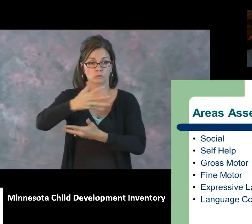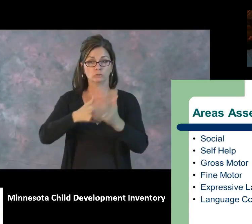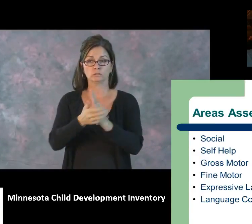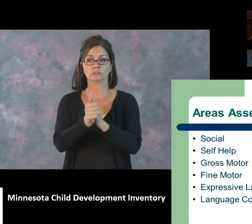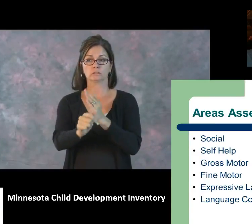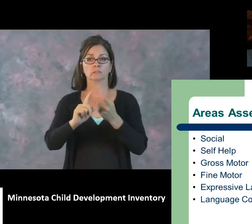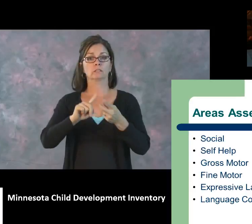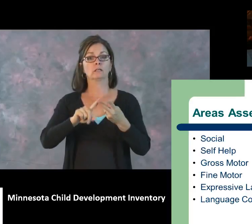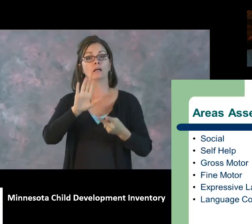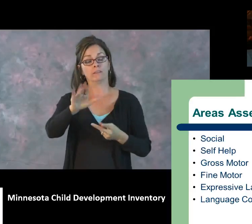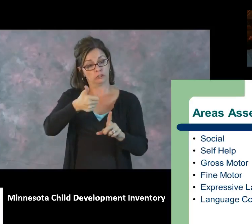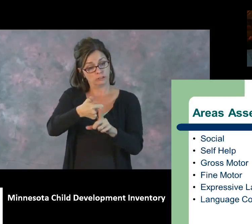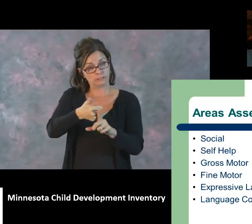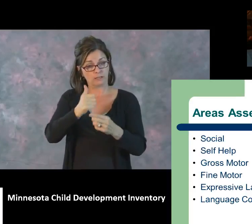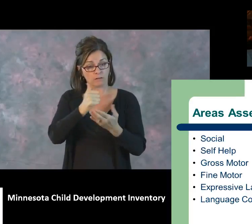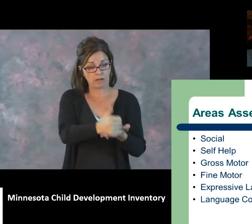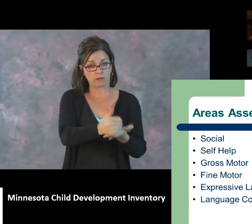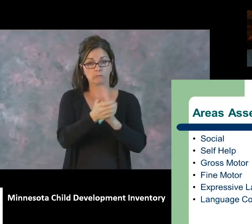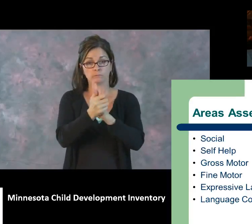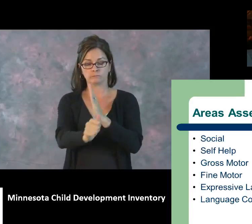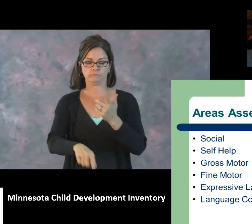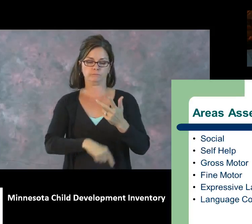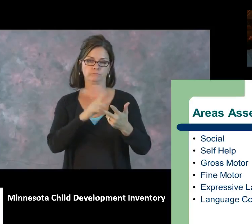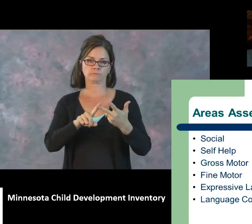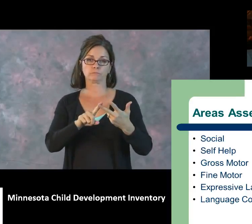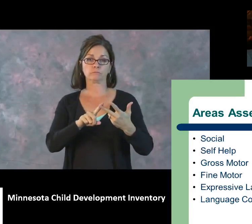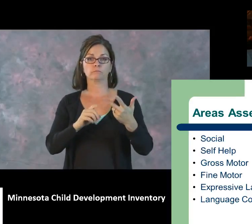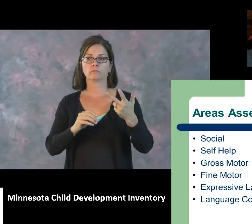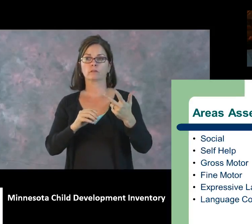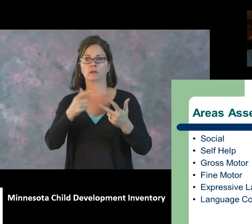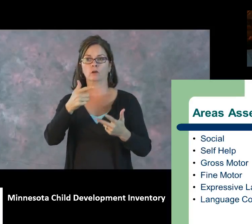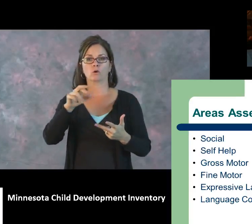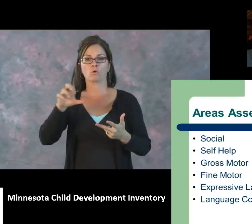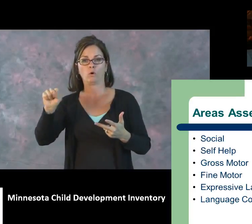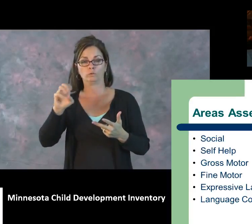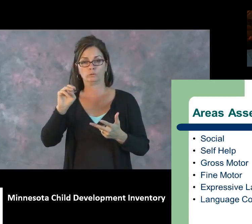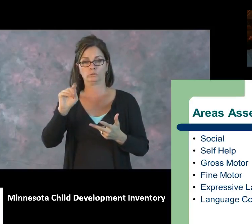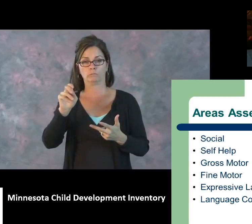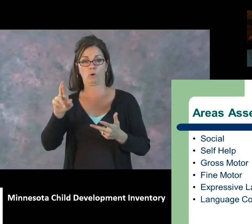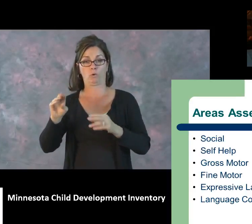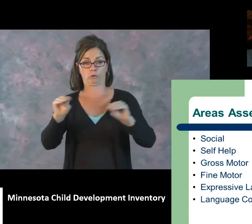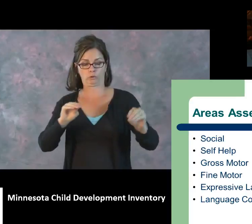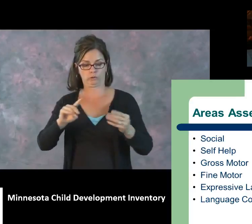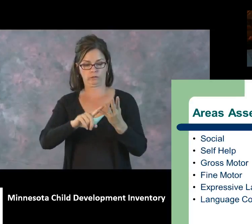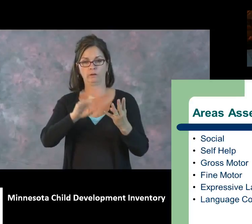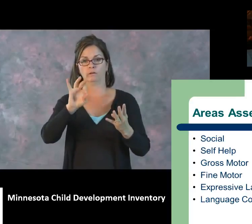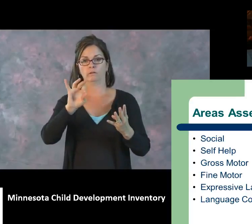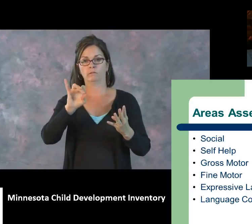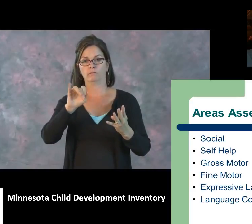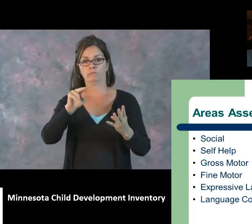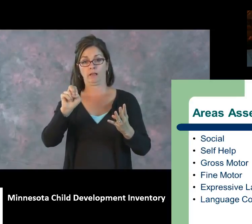their Self Help Skills, Gross Motor, Fine Motor,